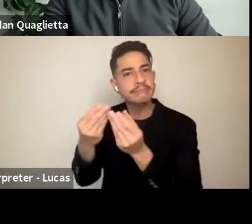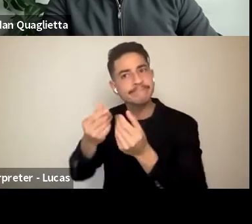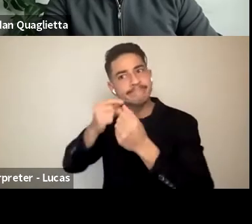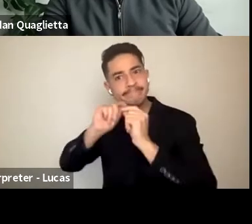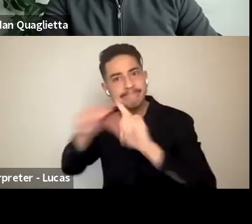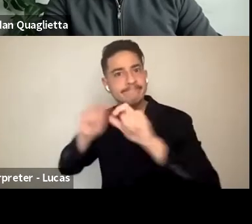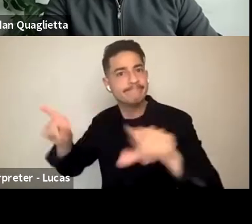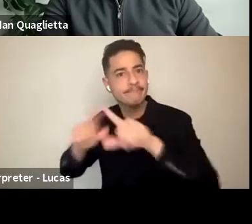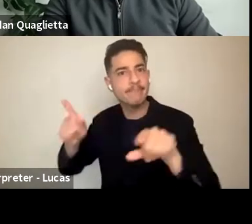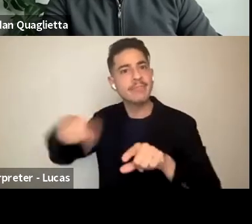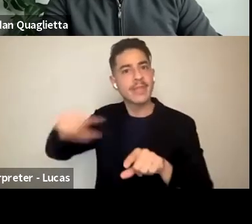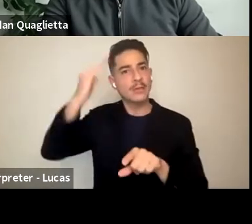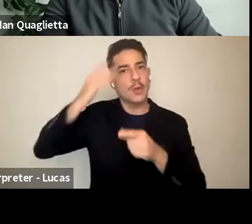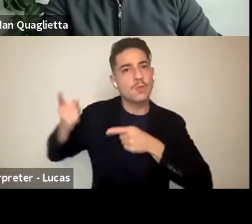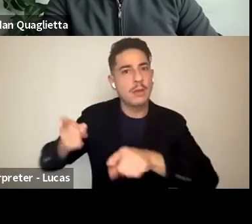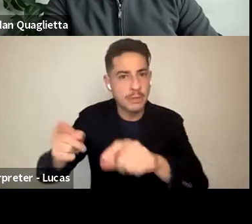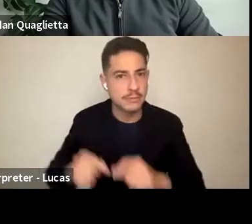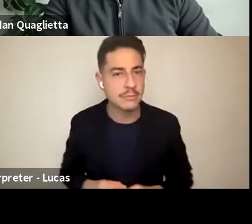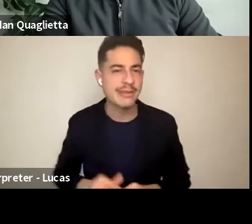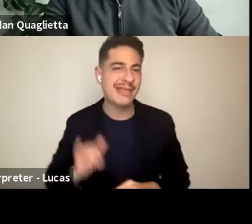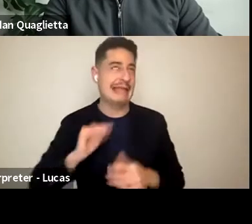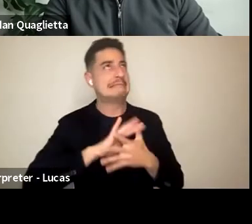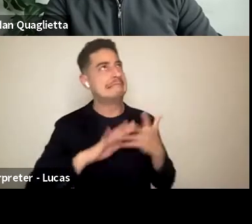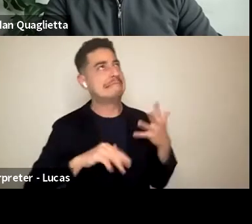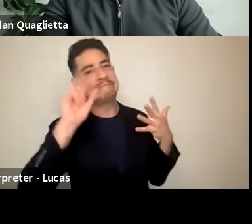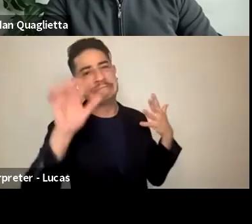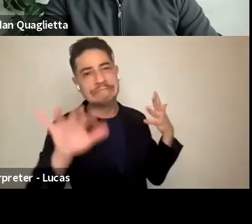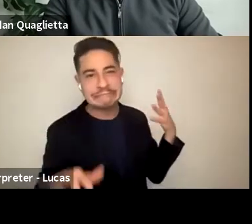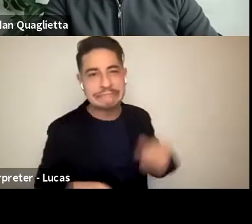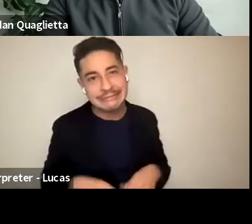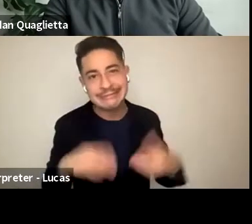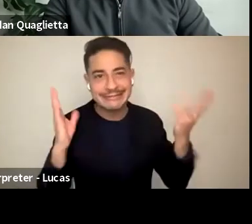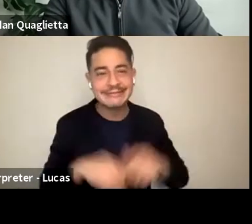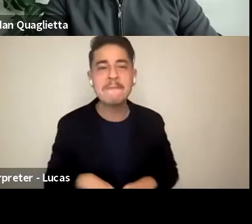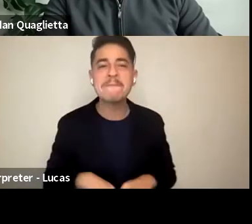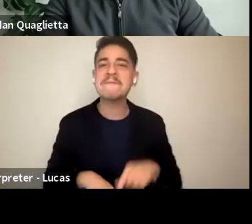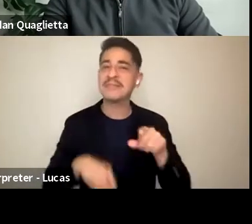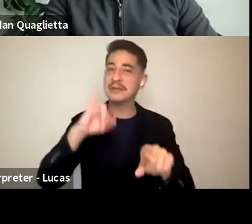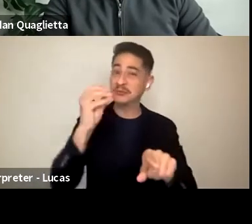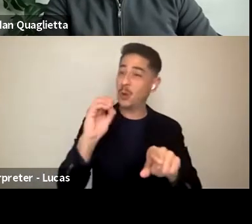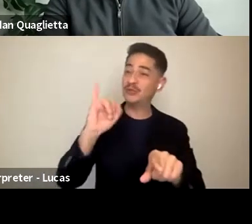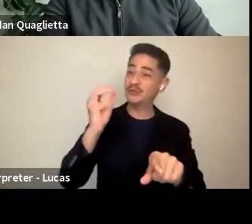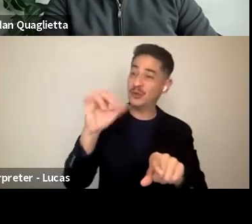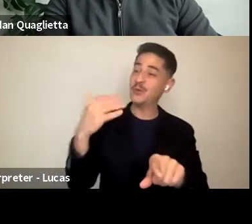Yeah. You could probably spend a year on what you do because there's work.